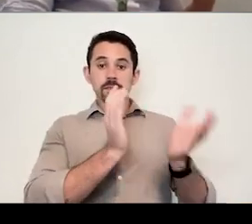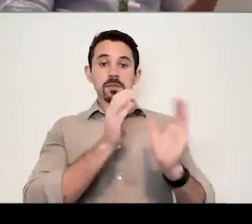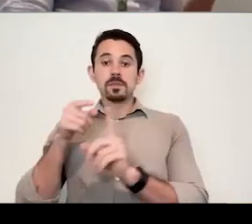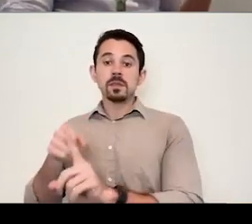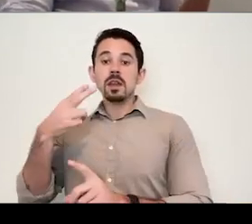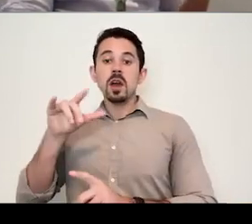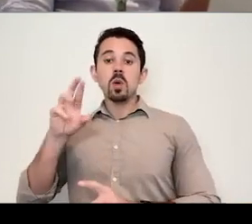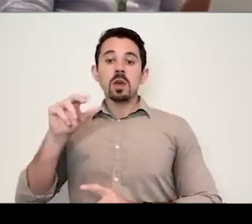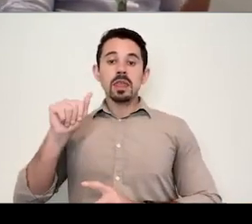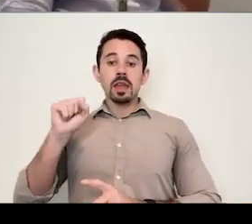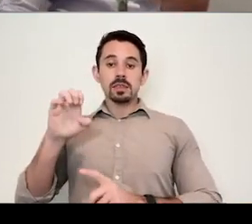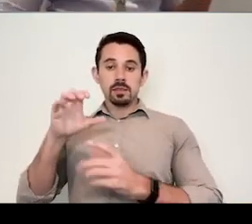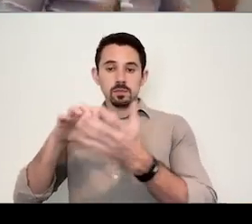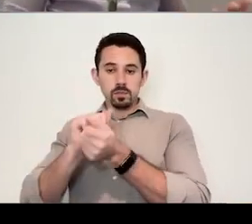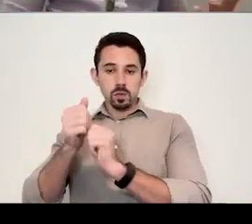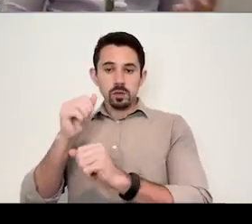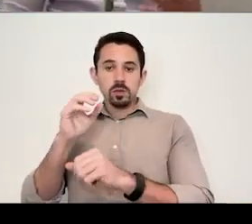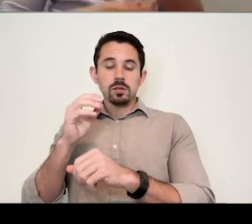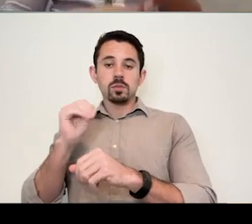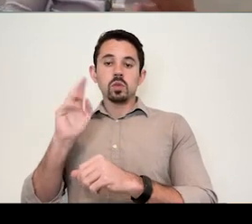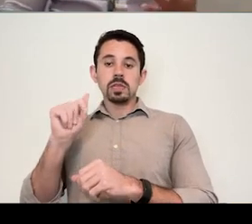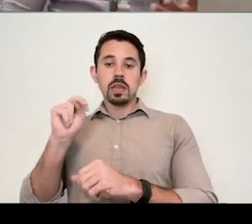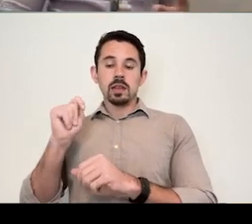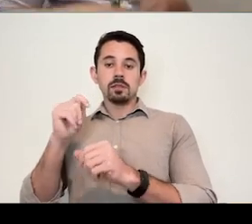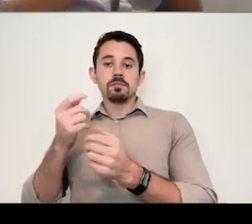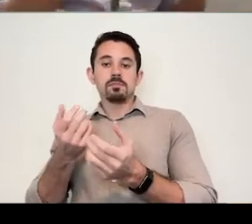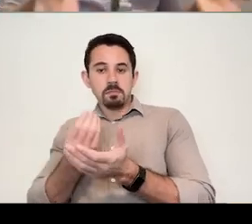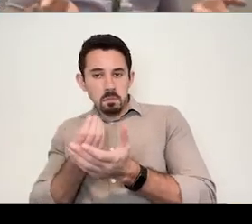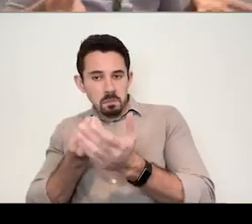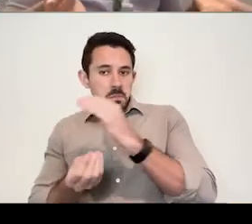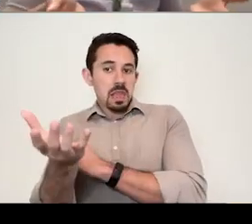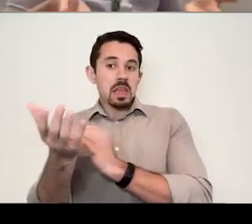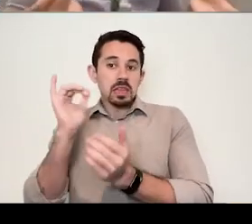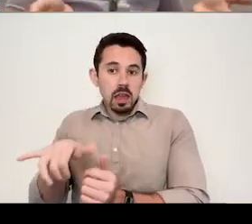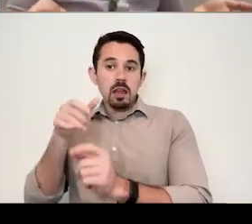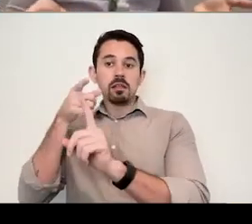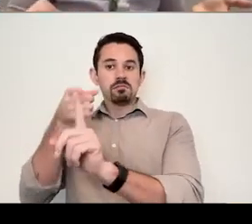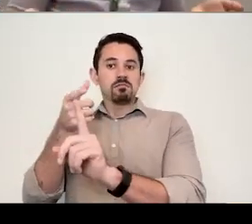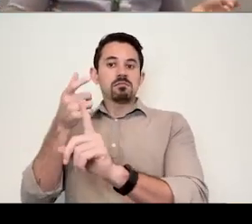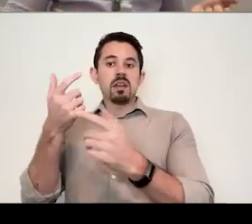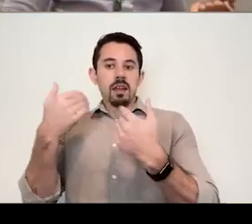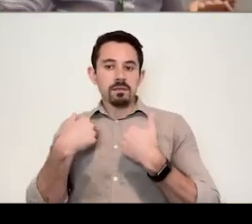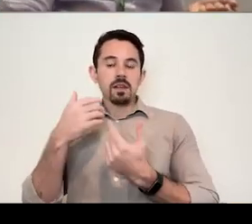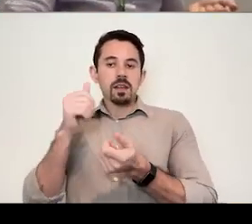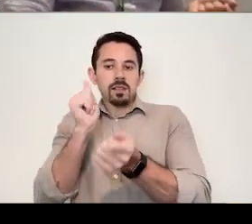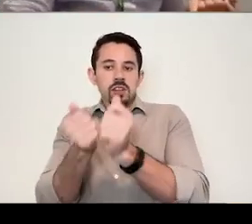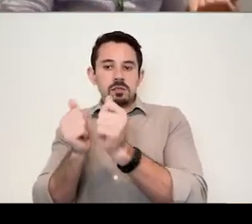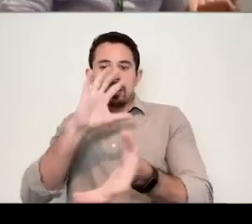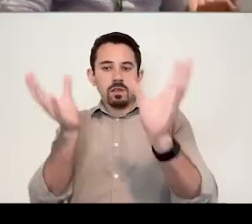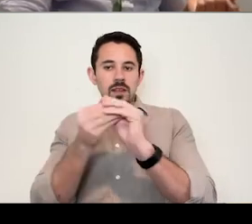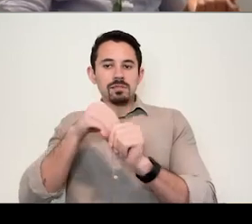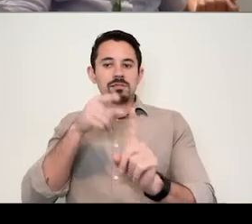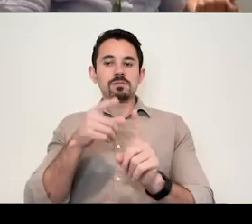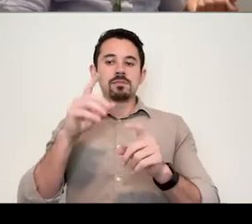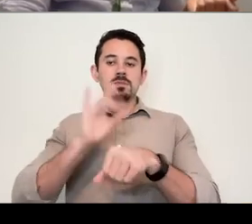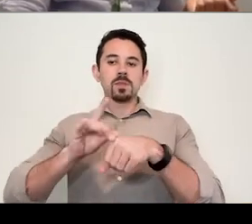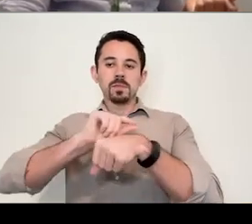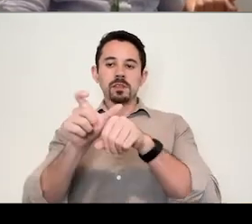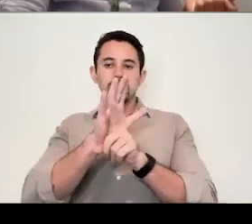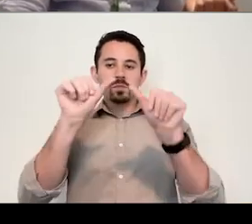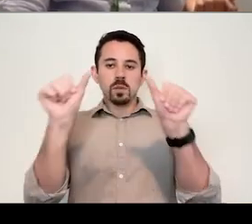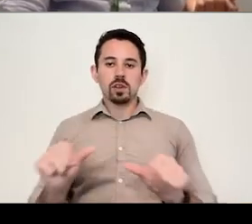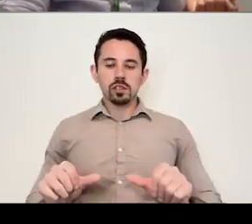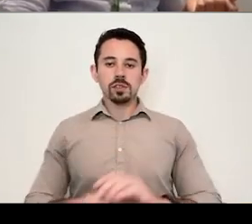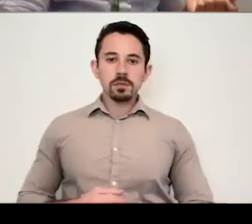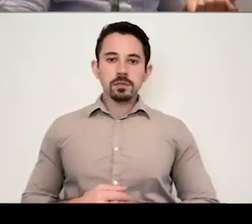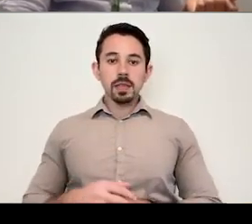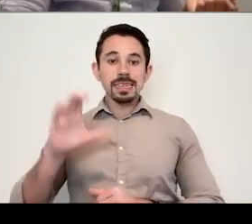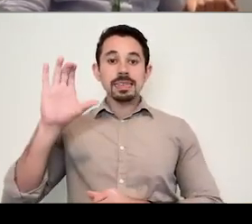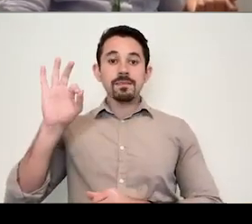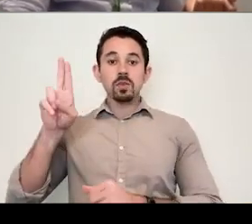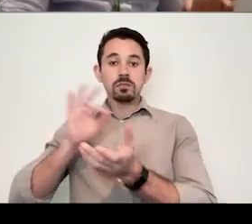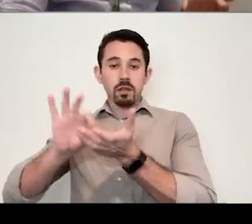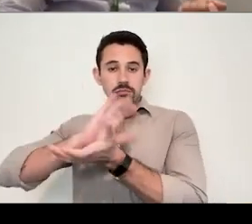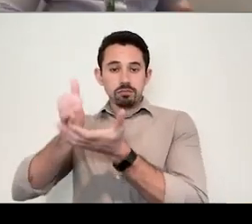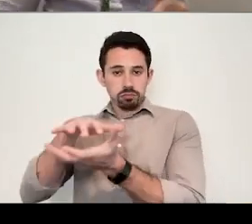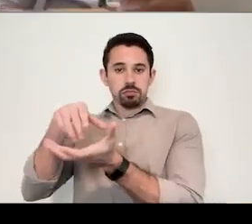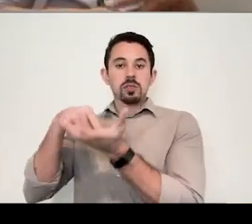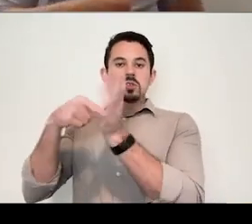to the hydrolase mutant implies that there's an alteration in overall biofilm morphology.